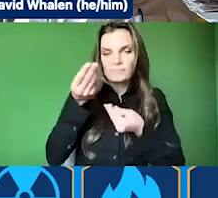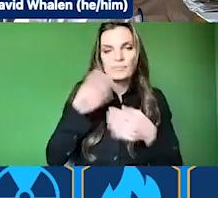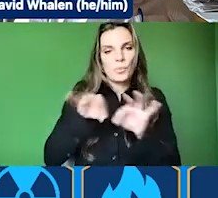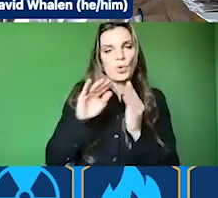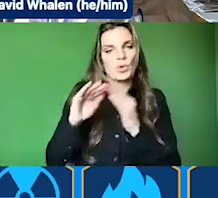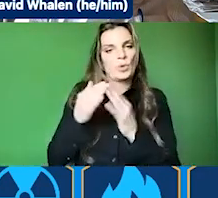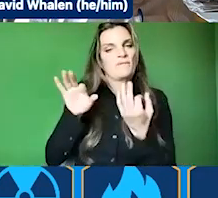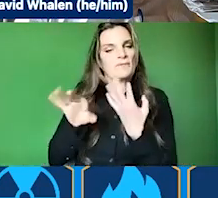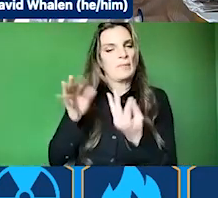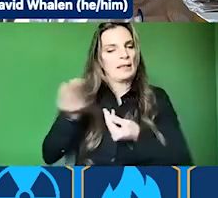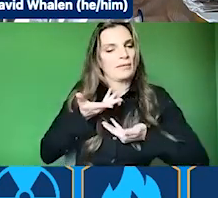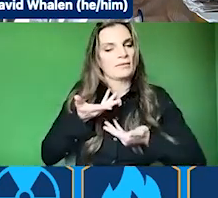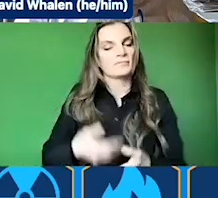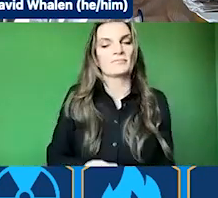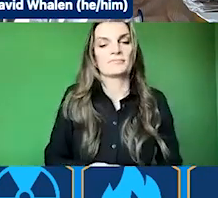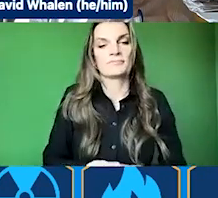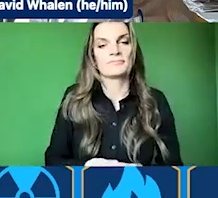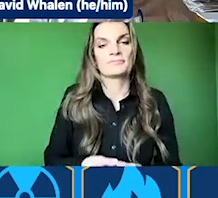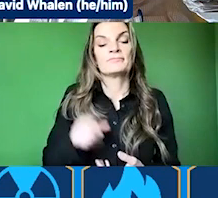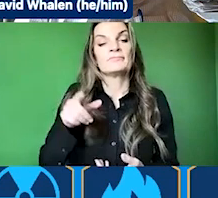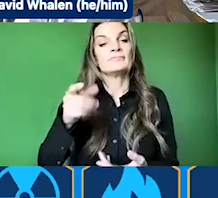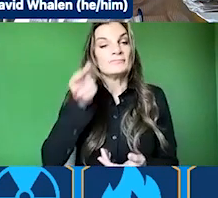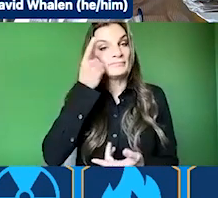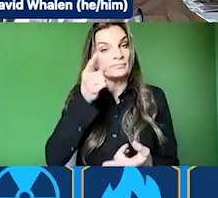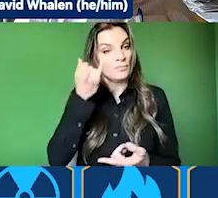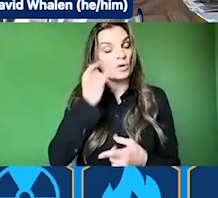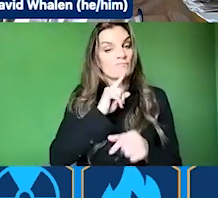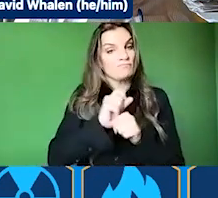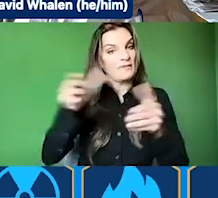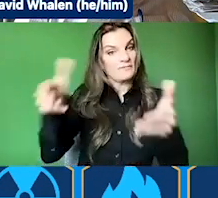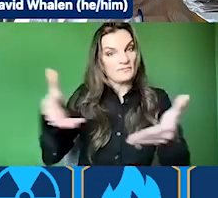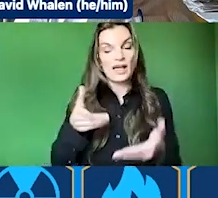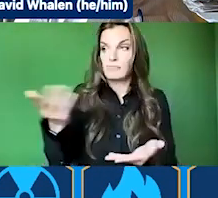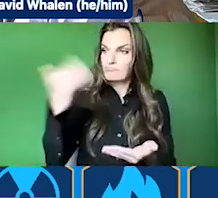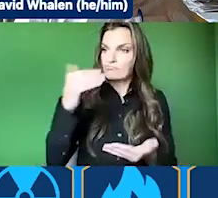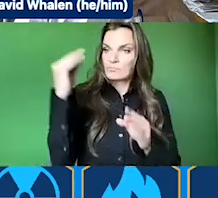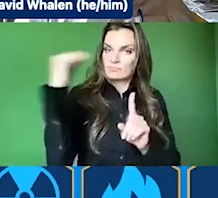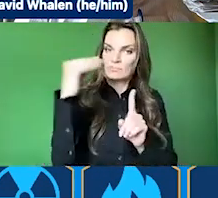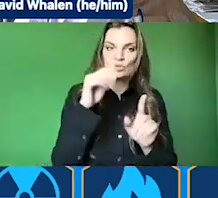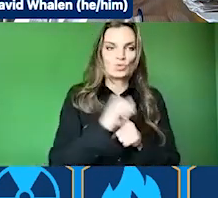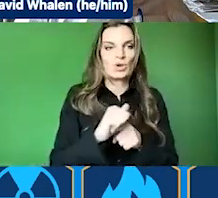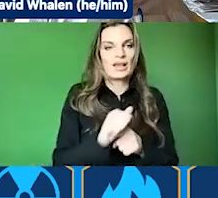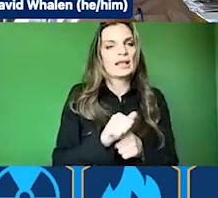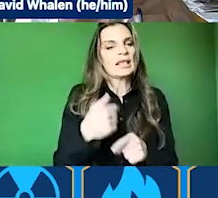do these things like invite people in to provide trainings we encourage you to offer compensation for this labor.